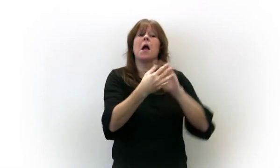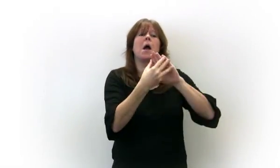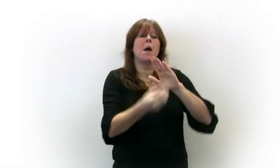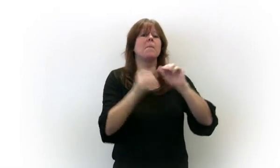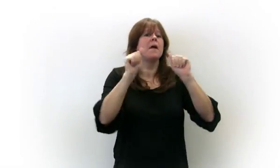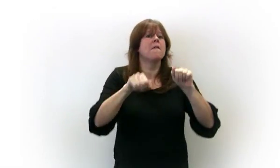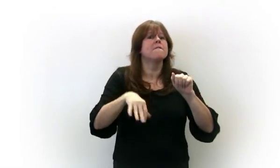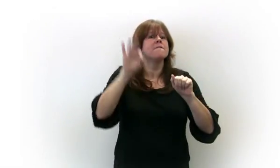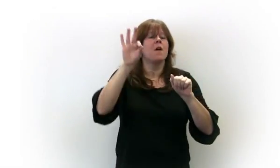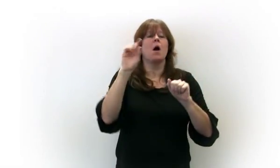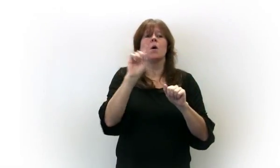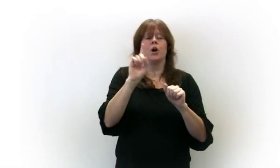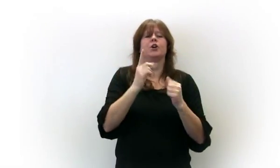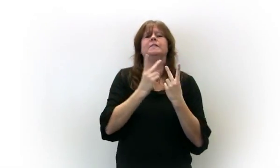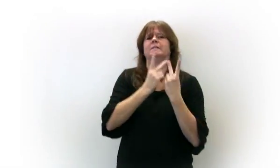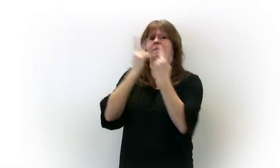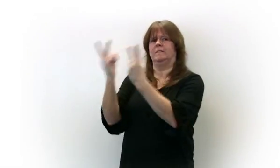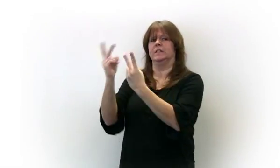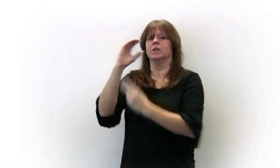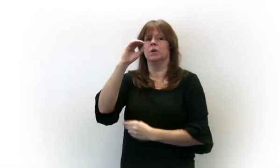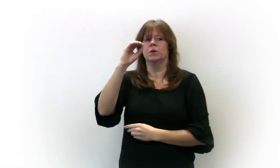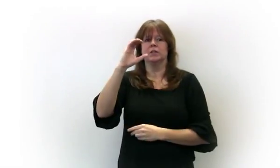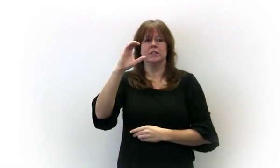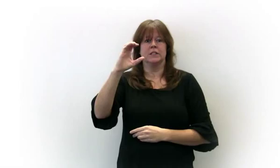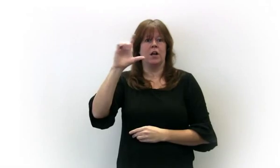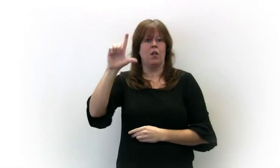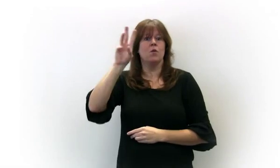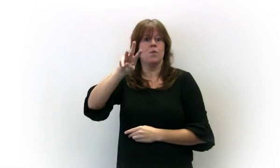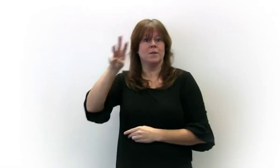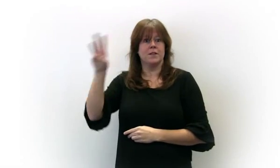You can visit the OCCL website,